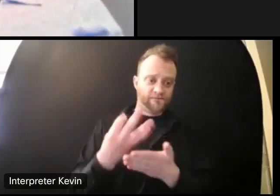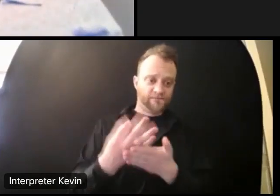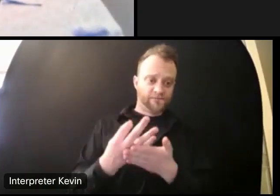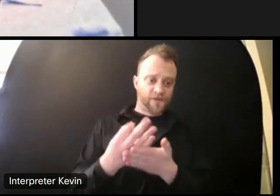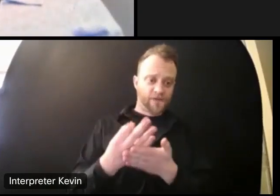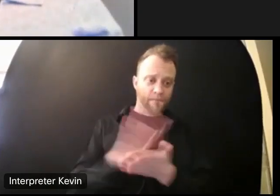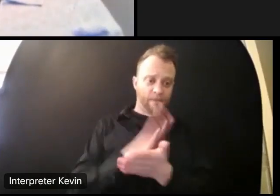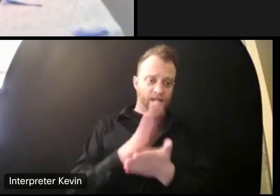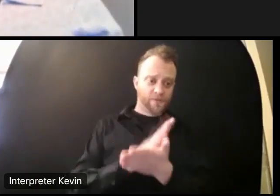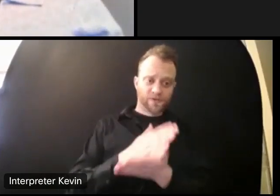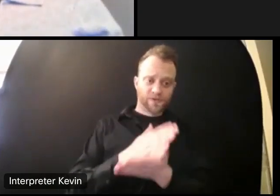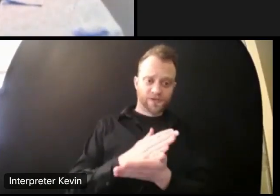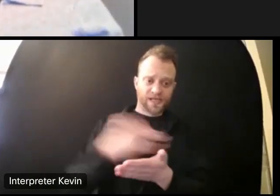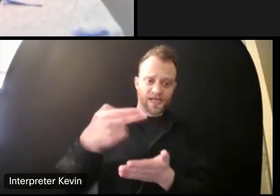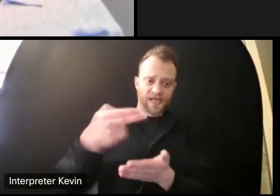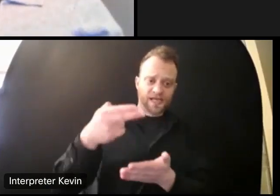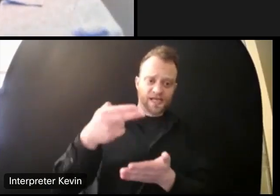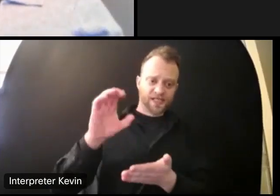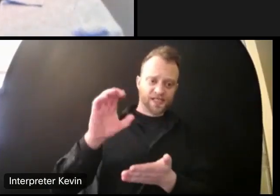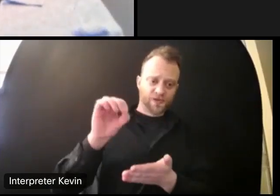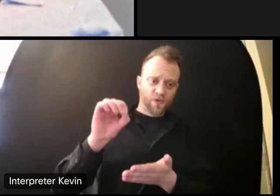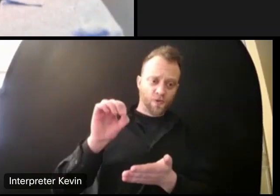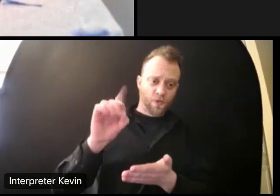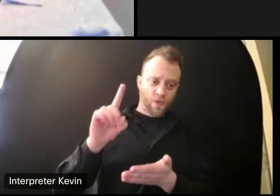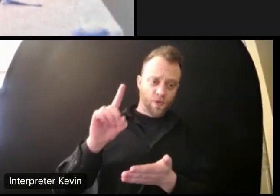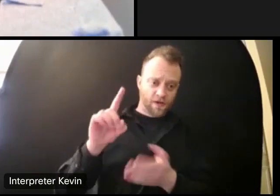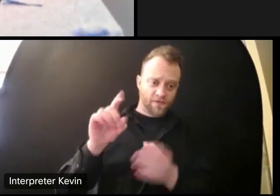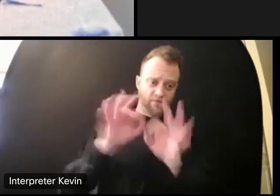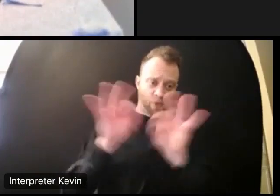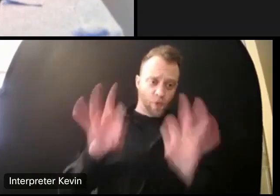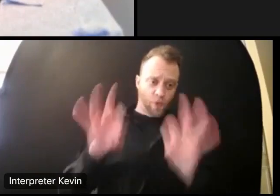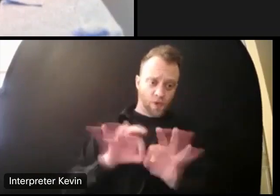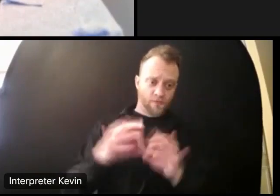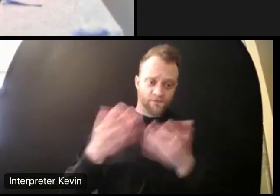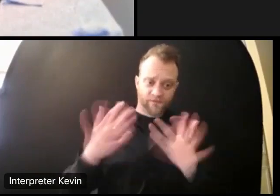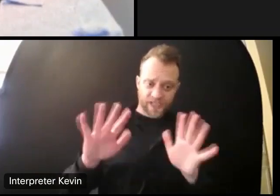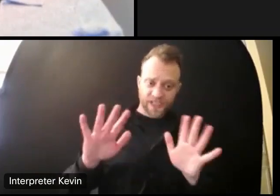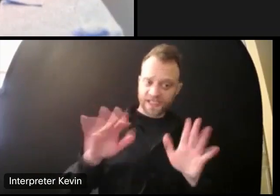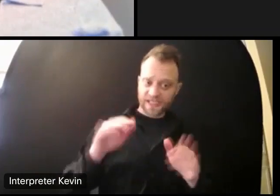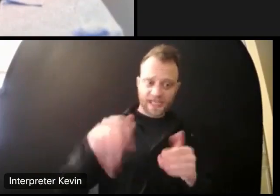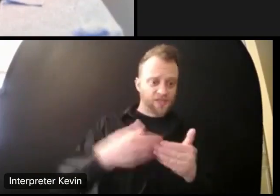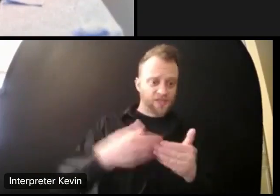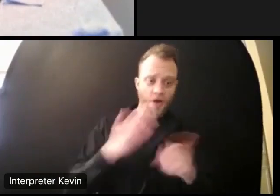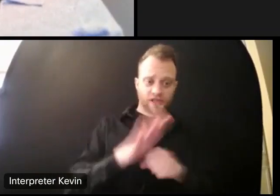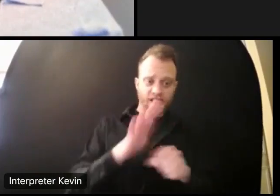we really need to get those funds transferred. So in the event that your bank says that you